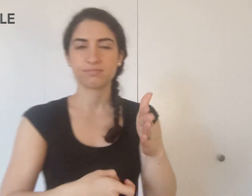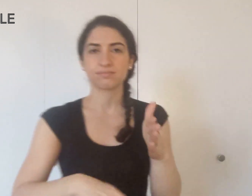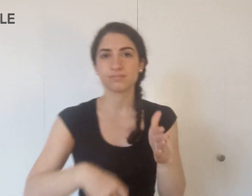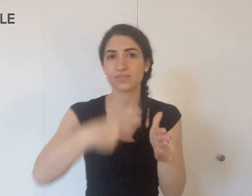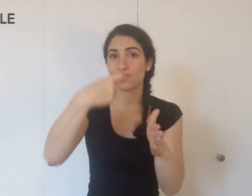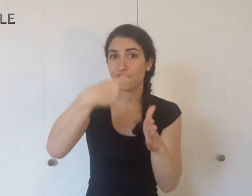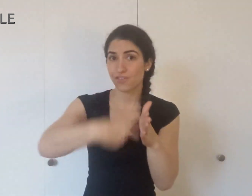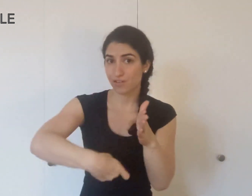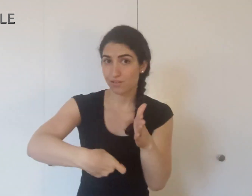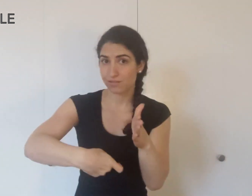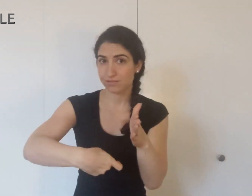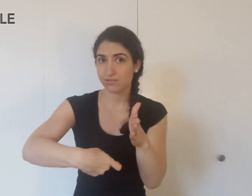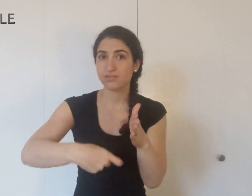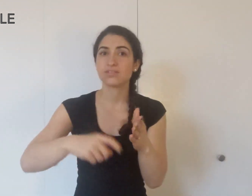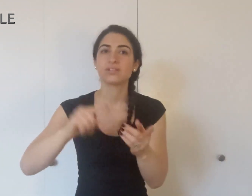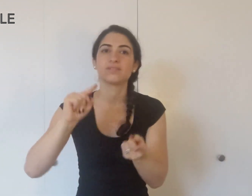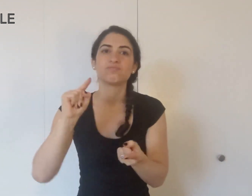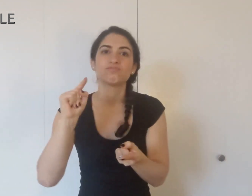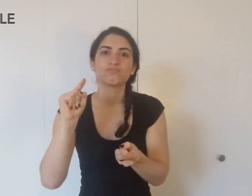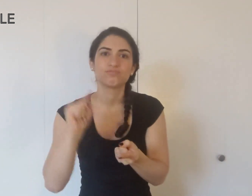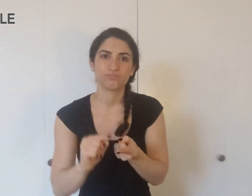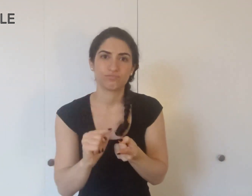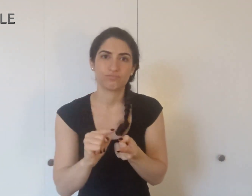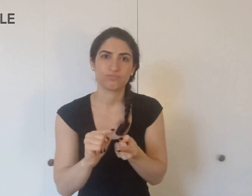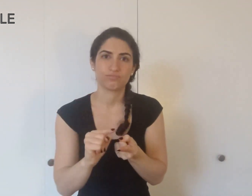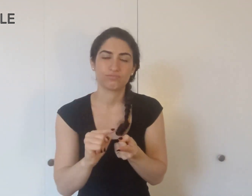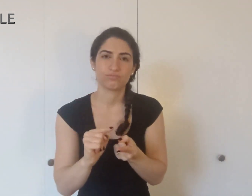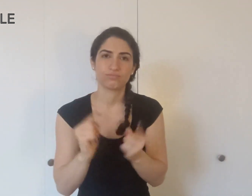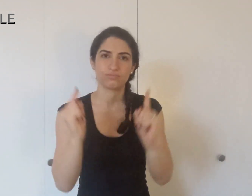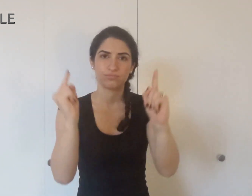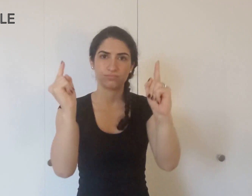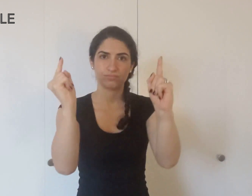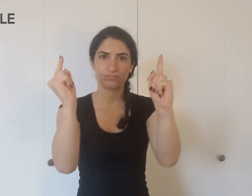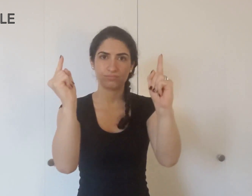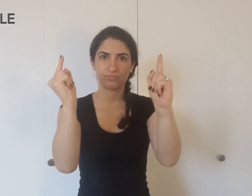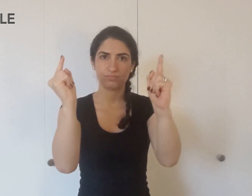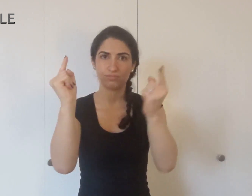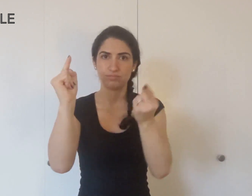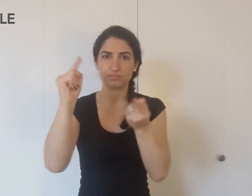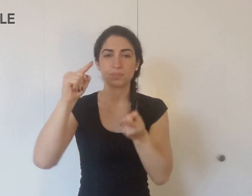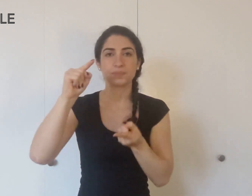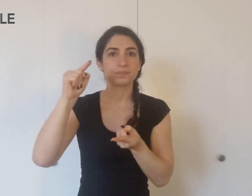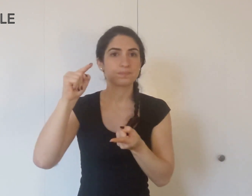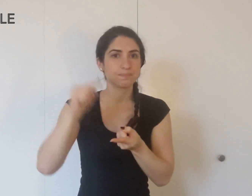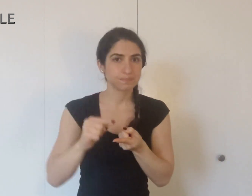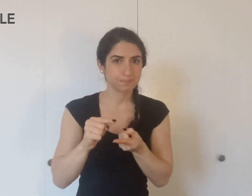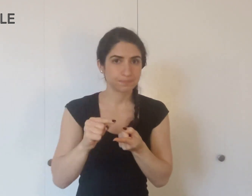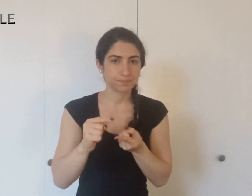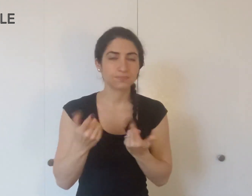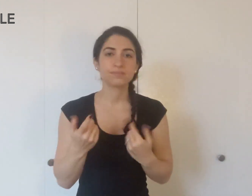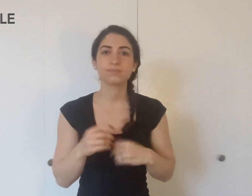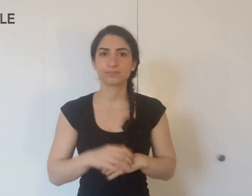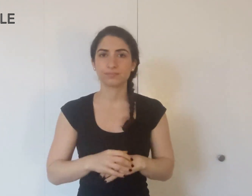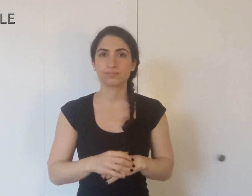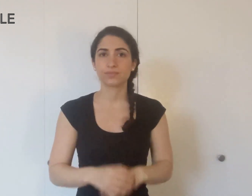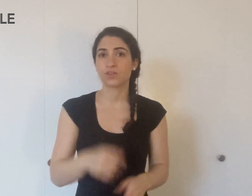PRICE or COST... REDUCED The index fingers show the price going down.